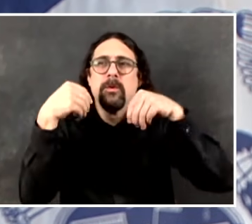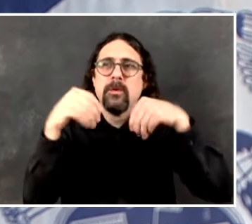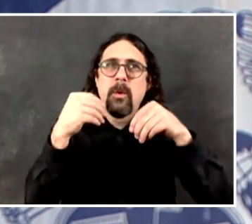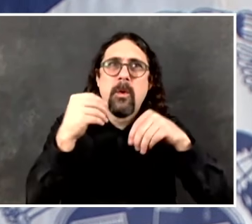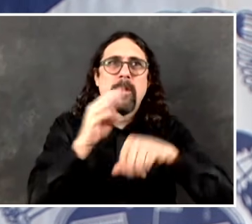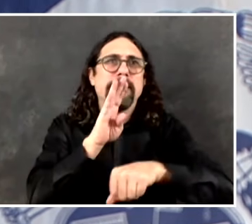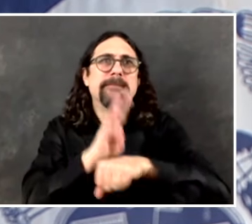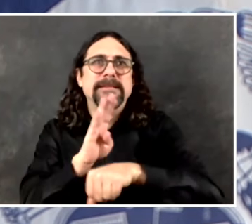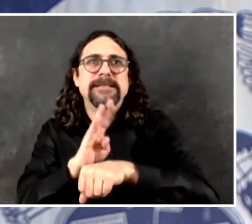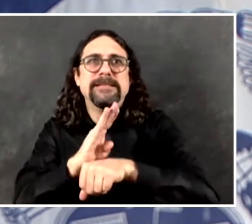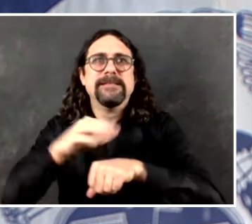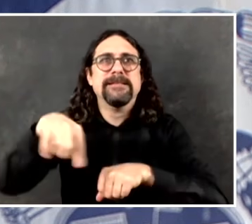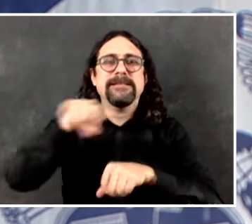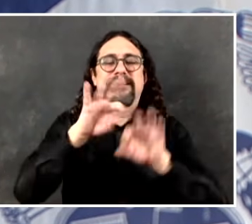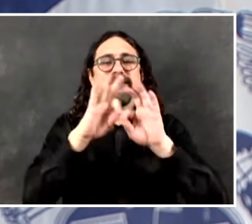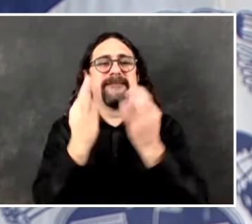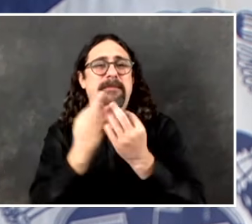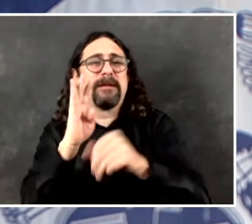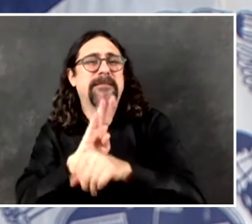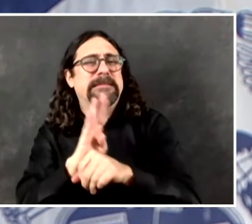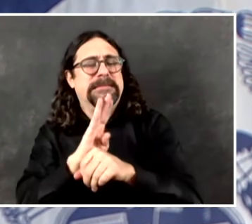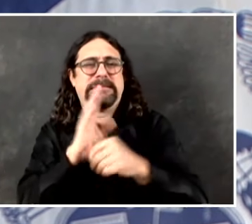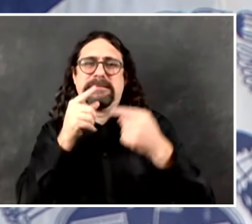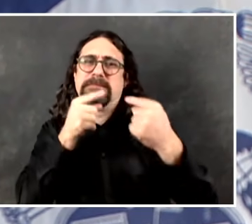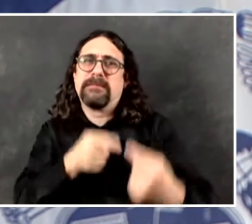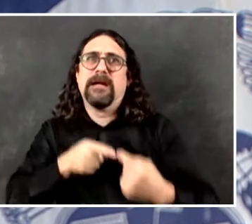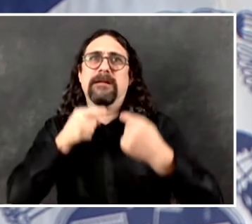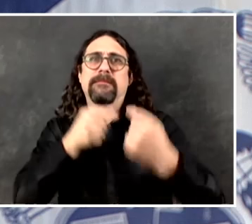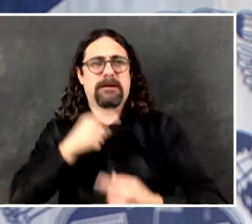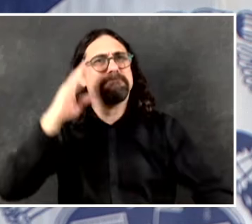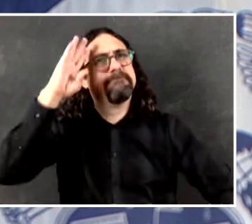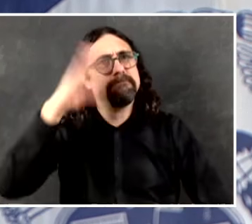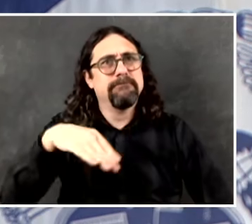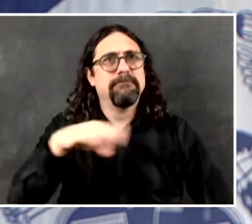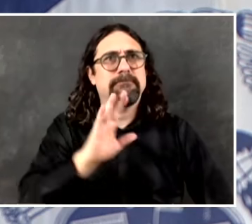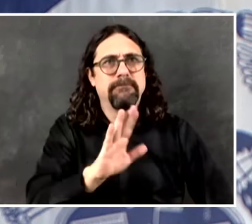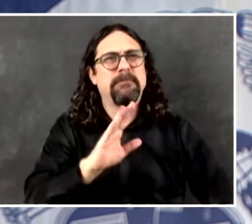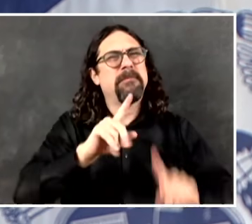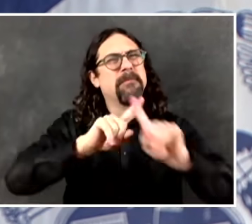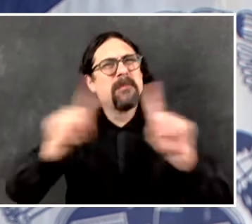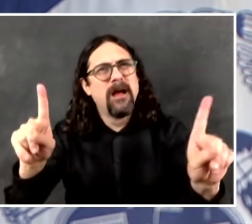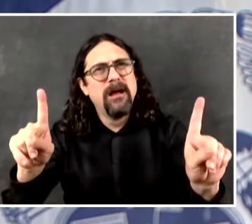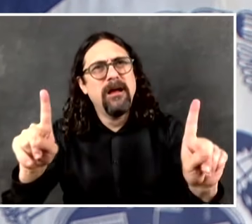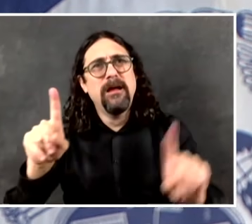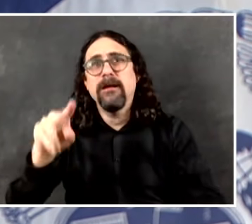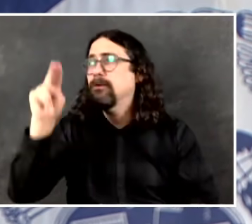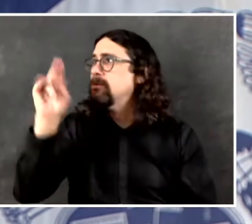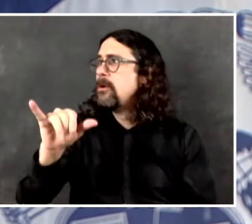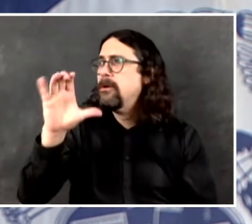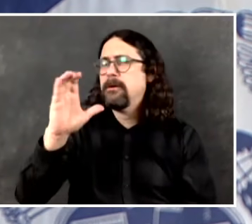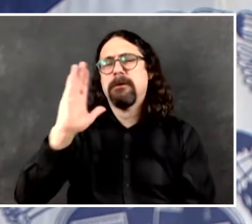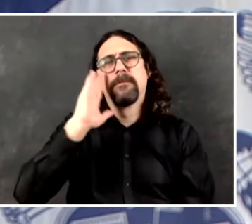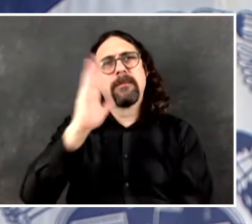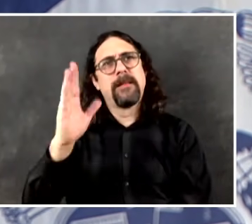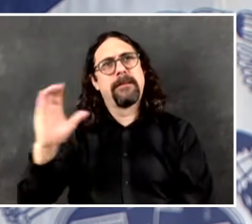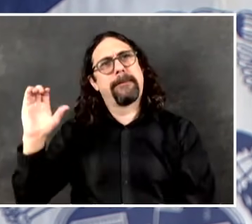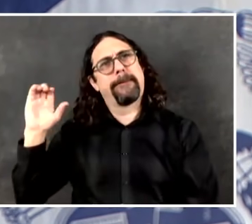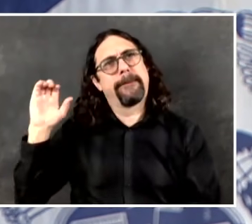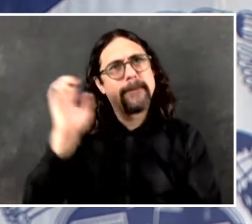MANY OF OUR SMALL BUSINESSES ARE STRUGGLING TO COME BACK. THERE'S NO QUESTION, IN MY MIND, THAT NEW YORK CITY WILL COME BACK